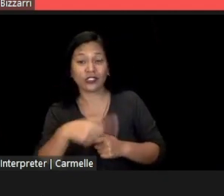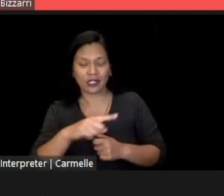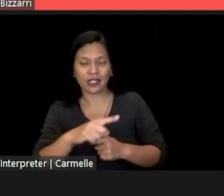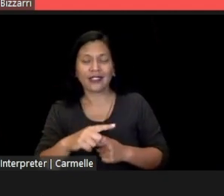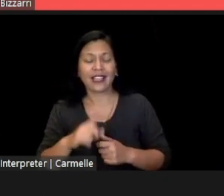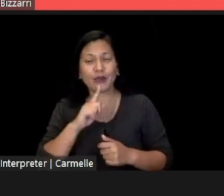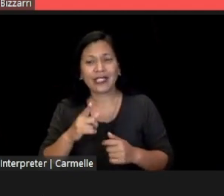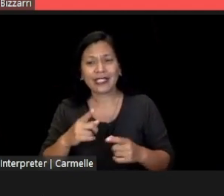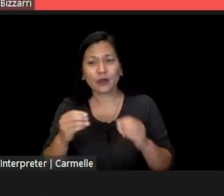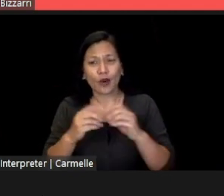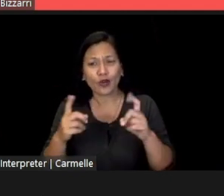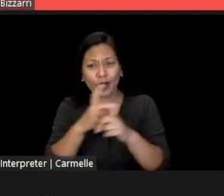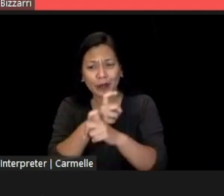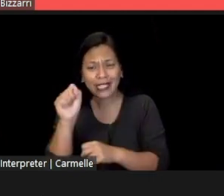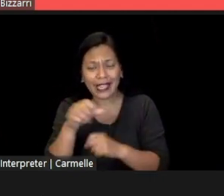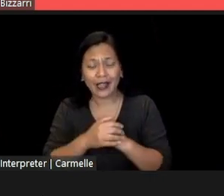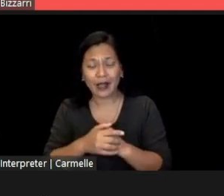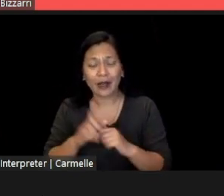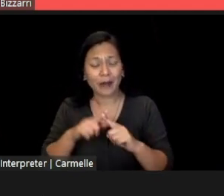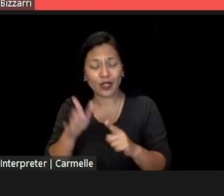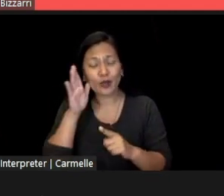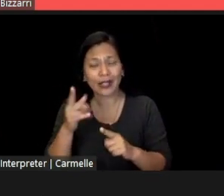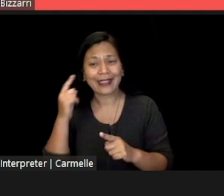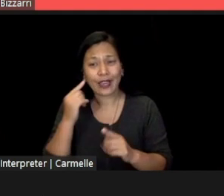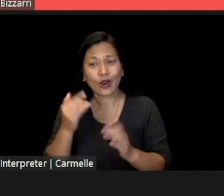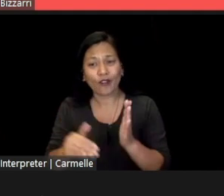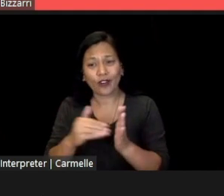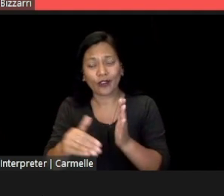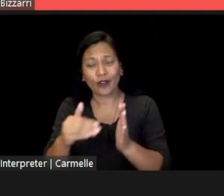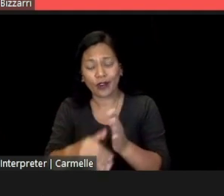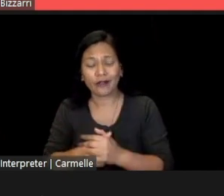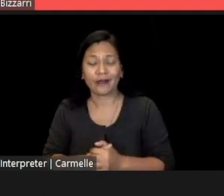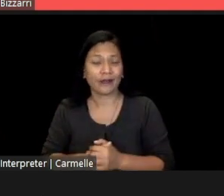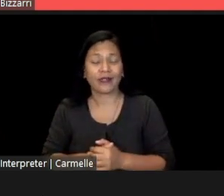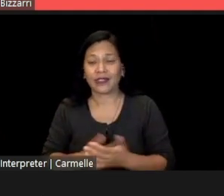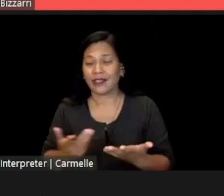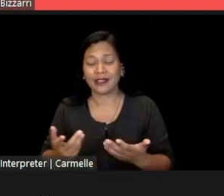And I think you're going to hear a lot more about this from me and other panels that you